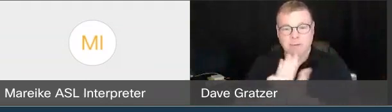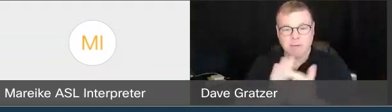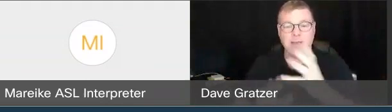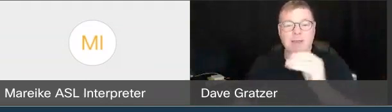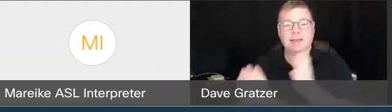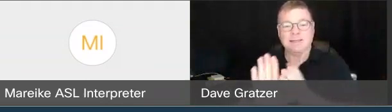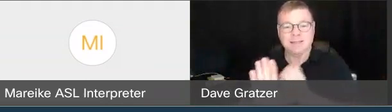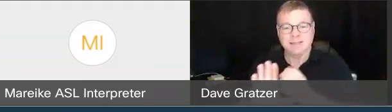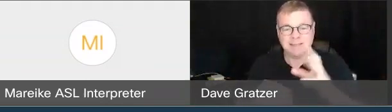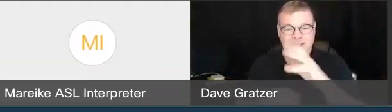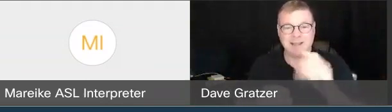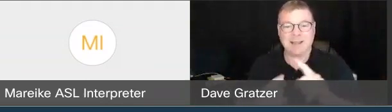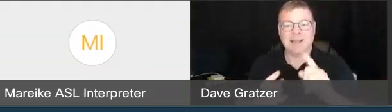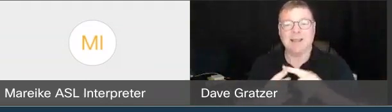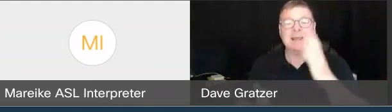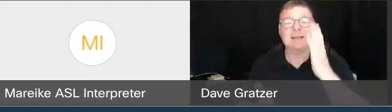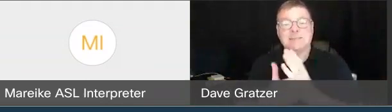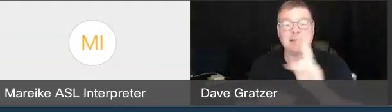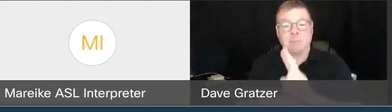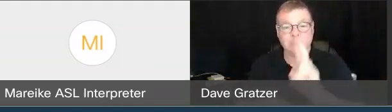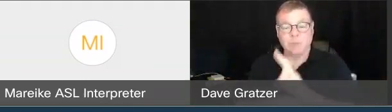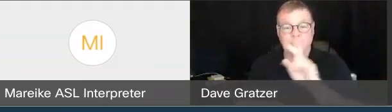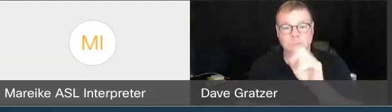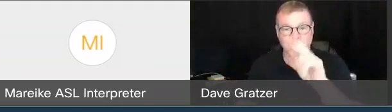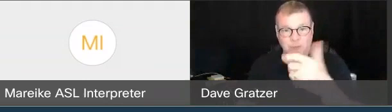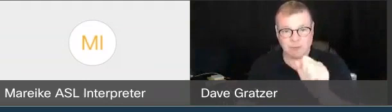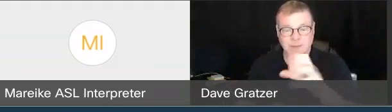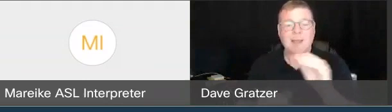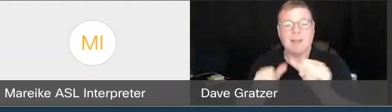substance abuse, abstinence, stable housing, and meaningful activity.